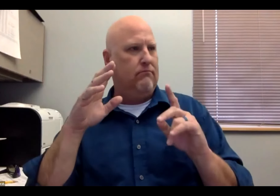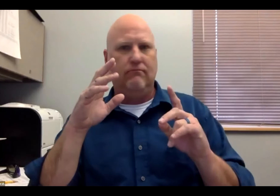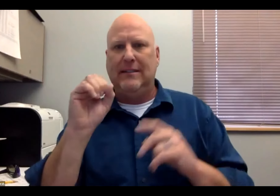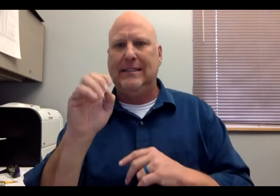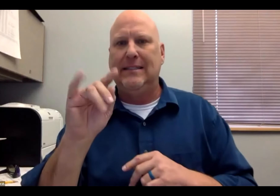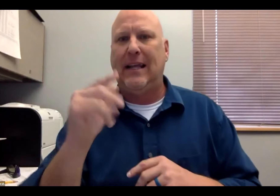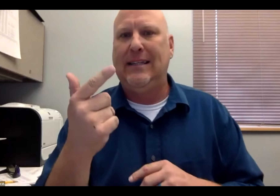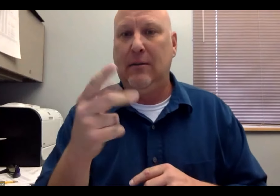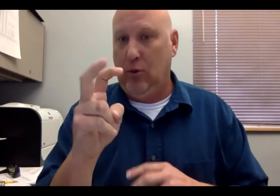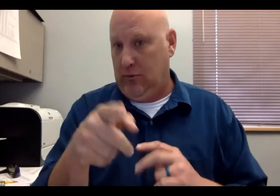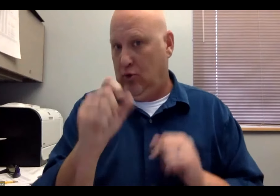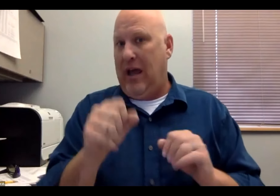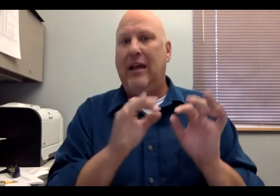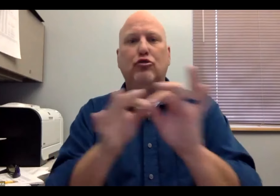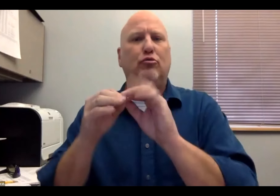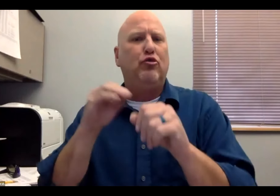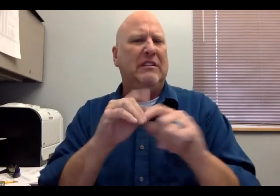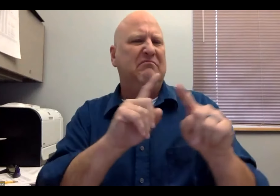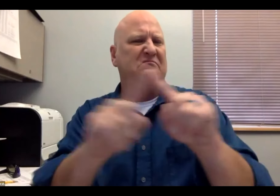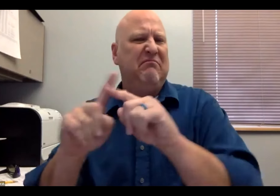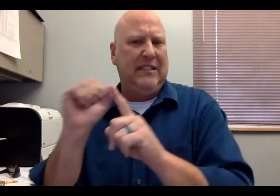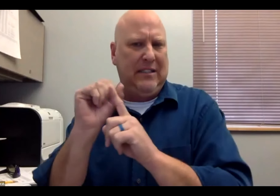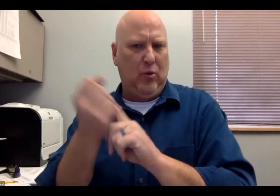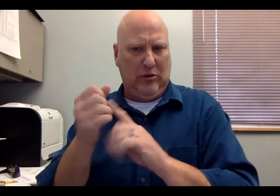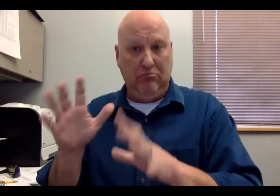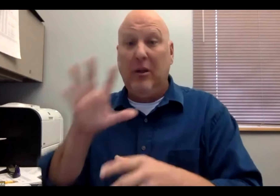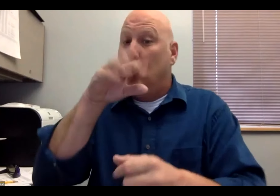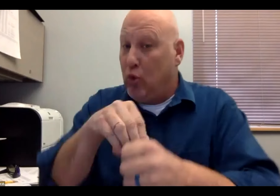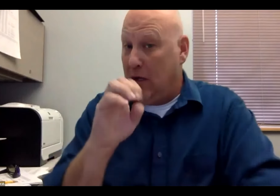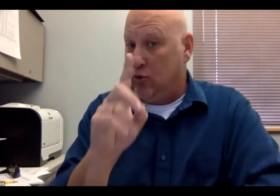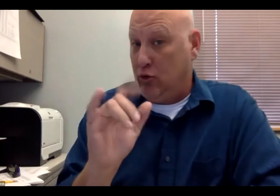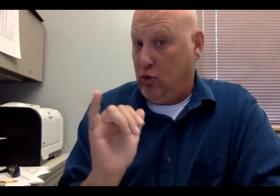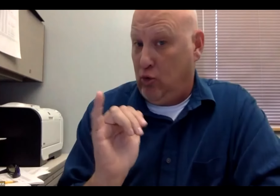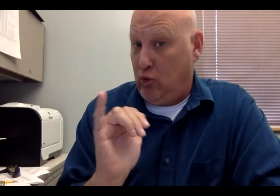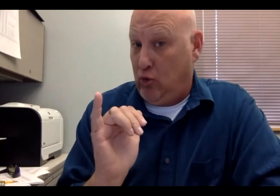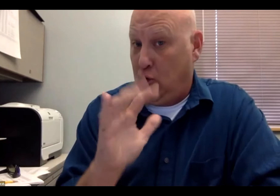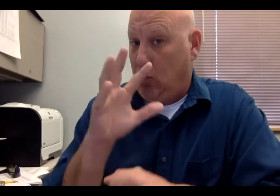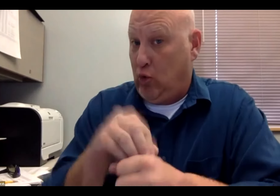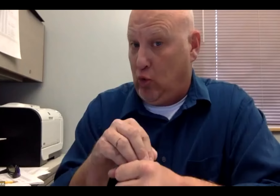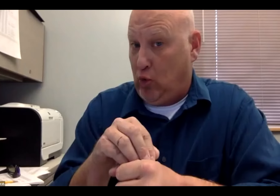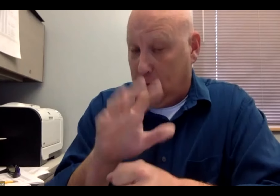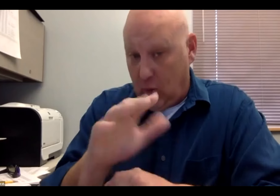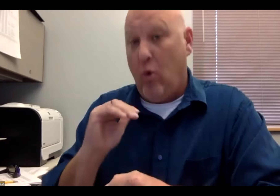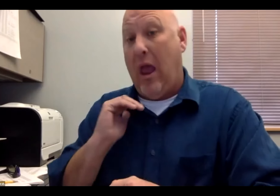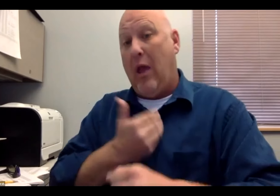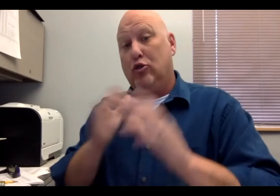is general interpreting, so you can interpret in different situations including educational